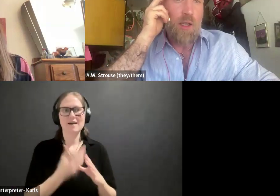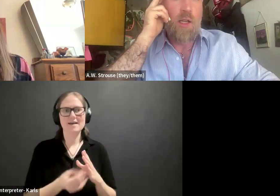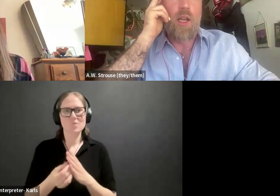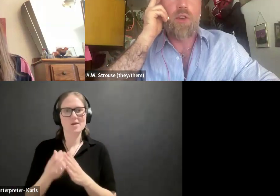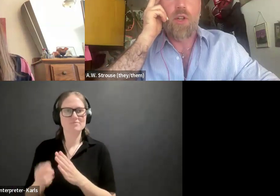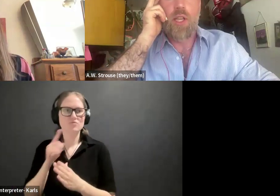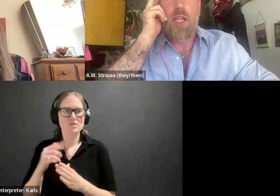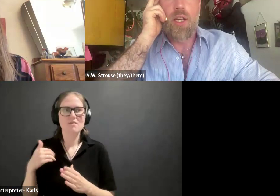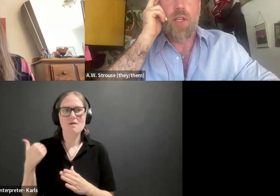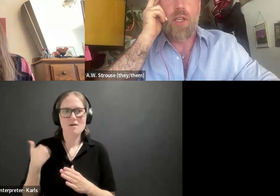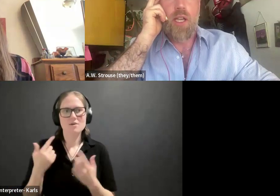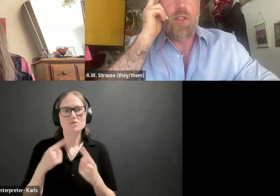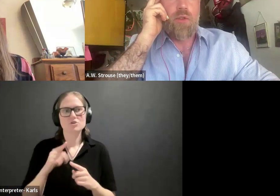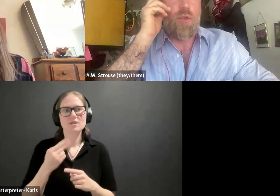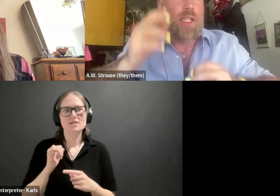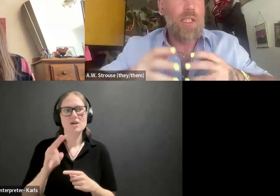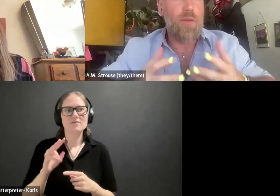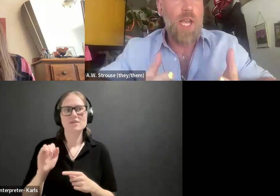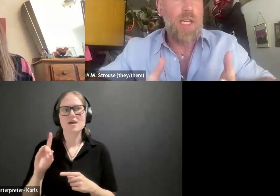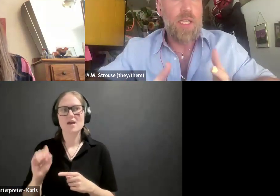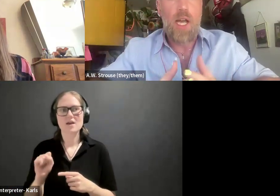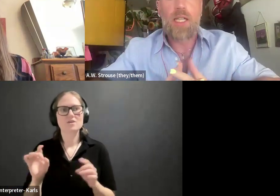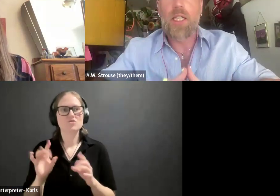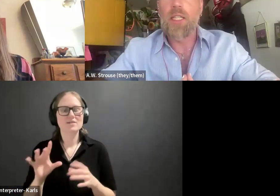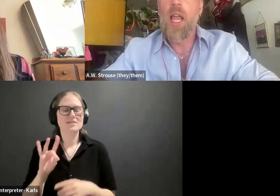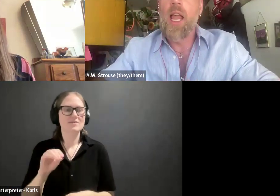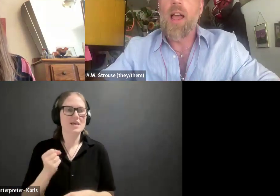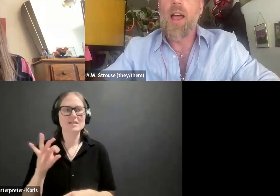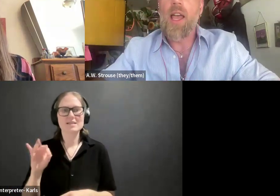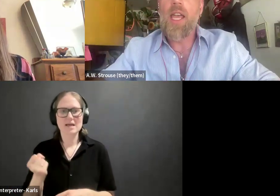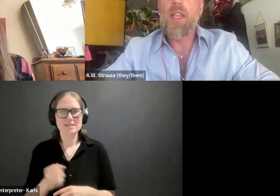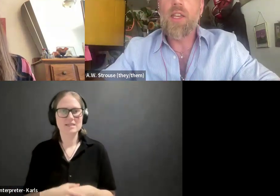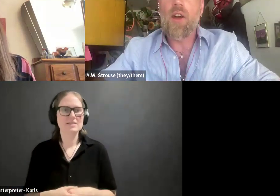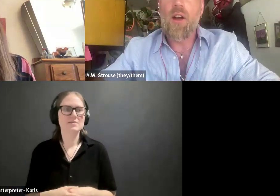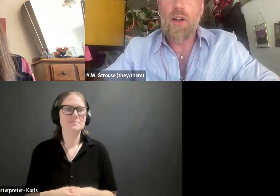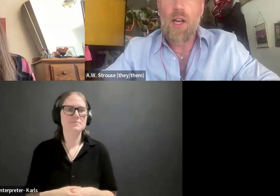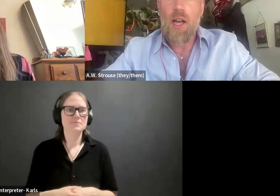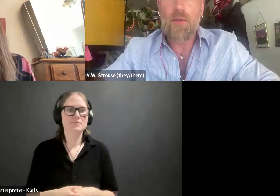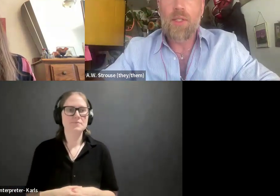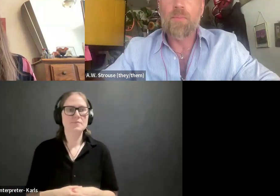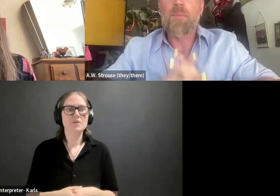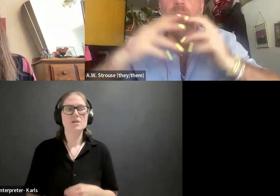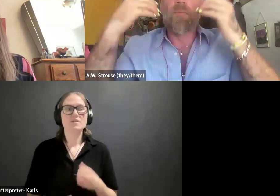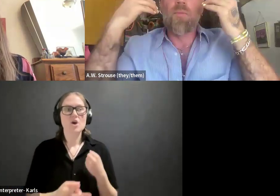During the HIV-AIDS crisis of the 80s and 90s. In the archives,